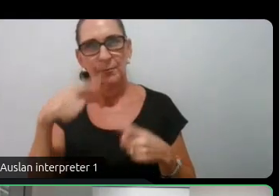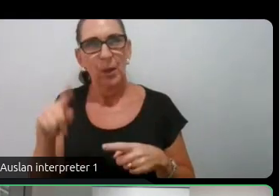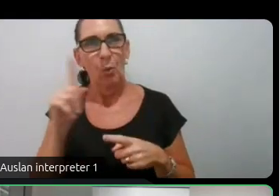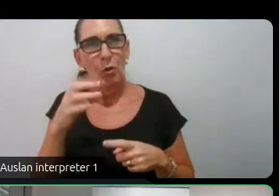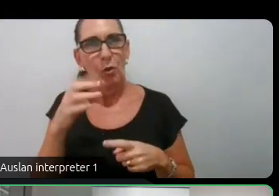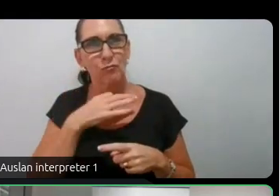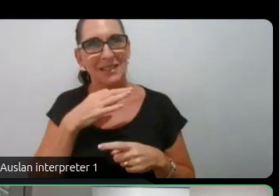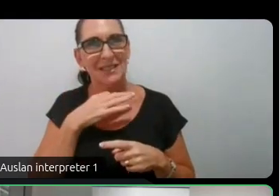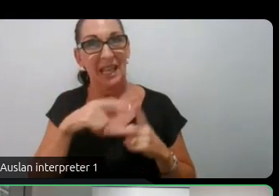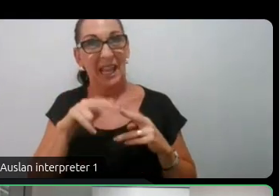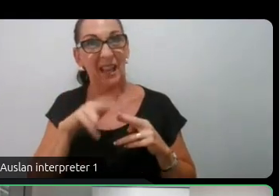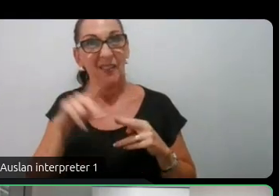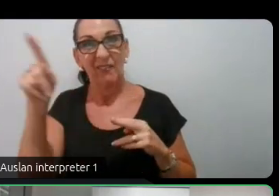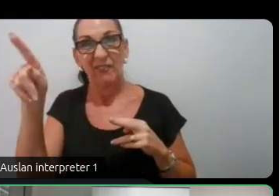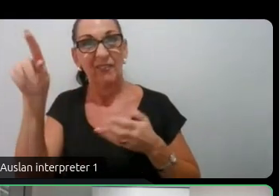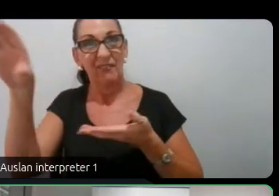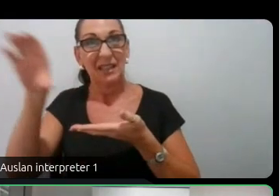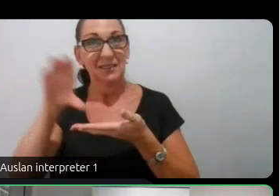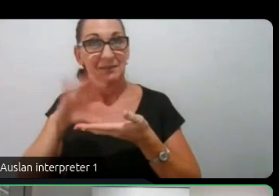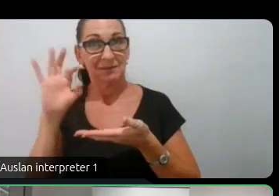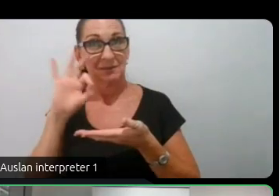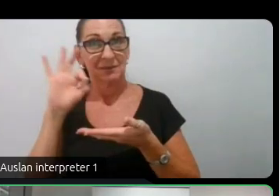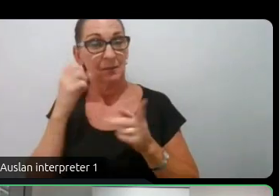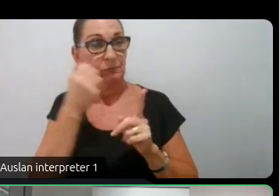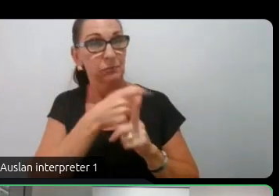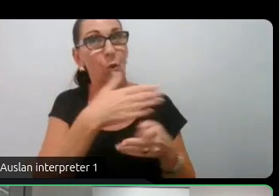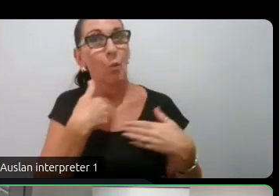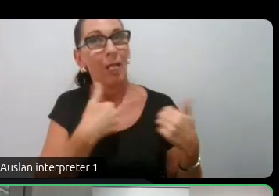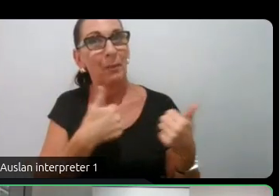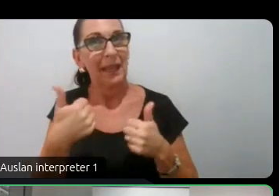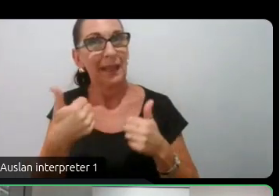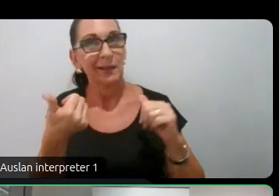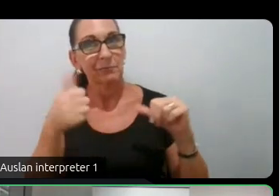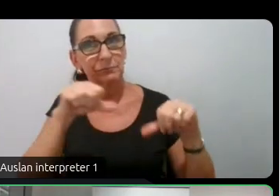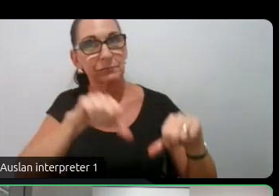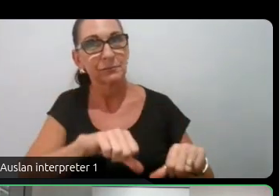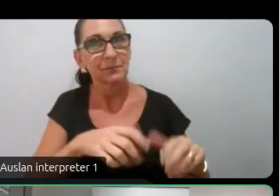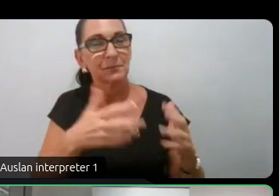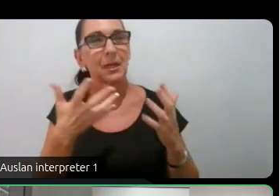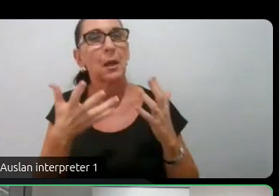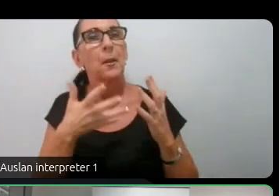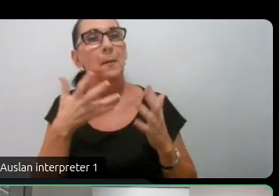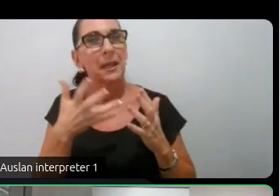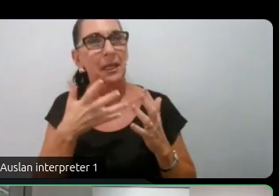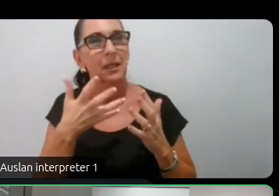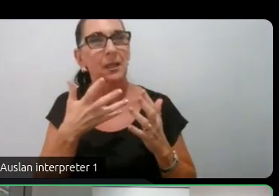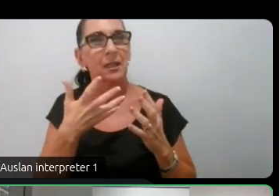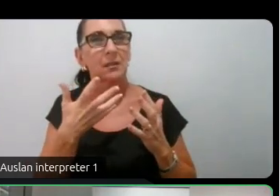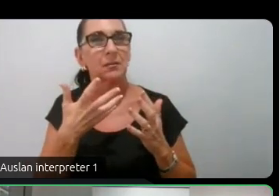the support isn't funded. Um, and and that can be when you have sometimes like behaviours of